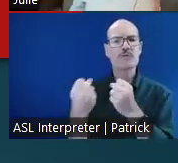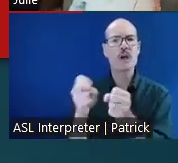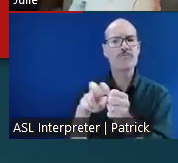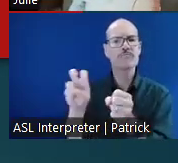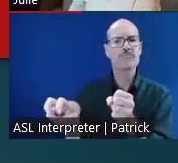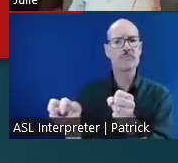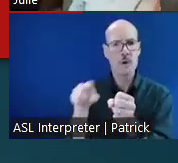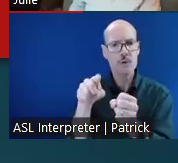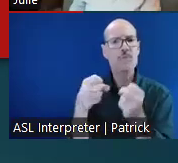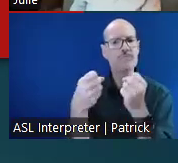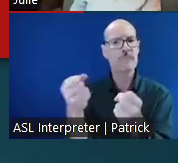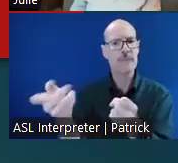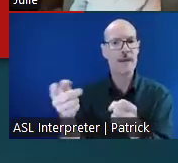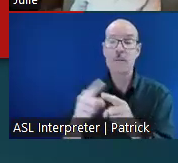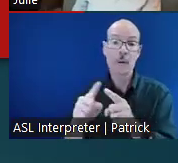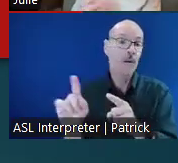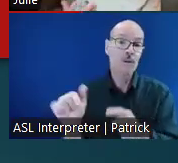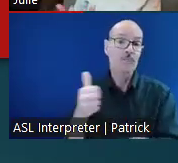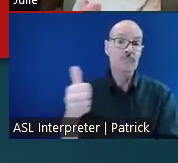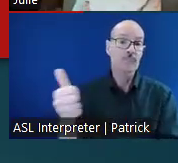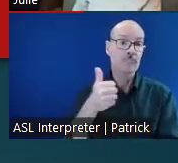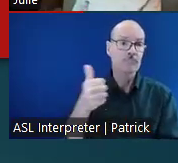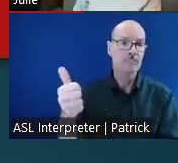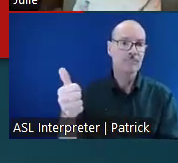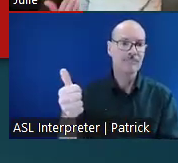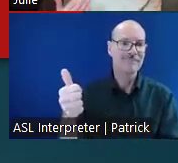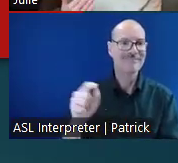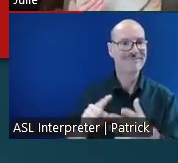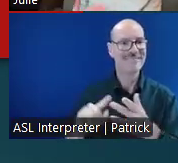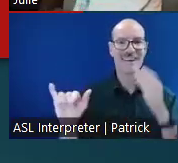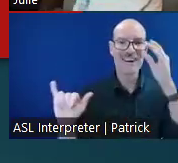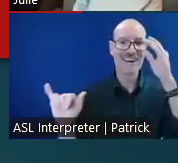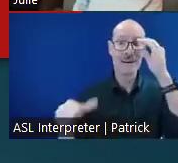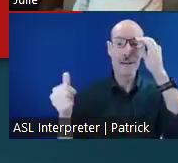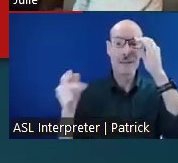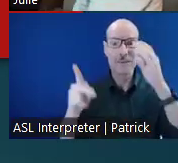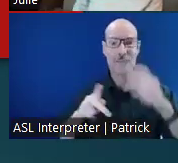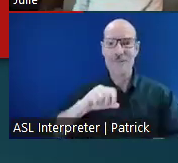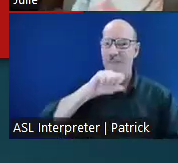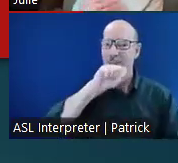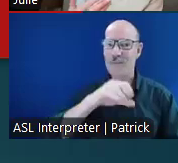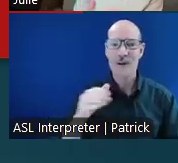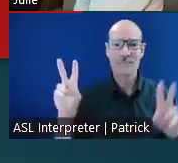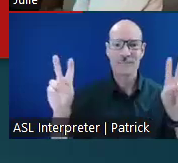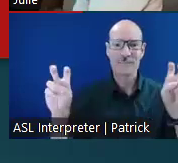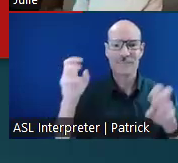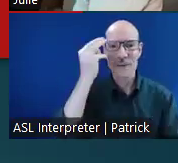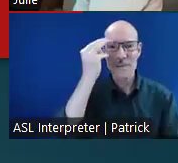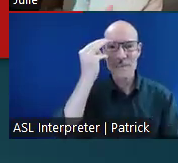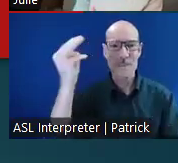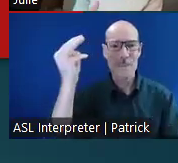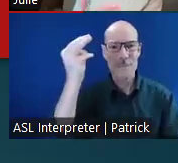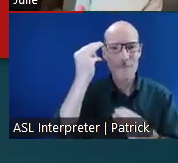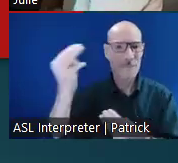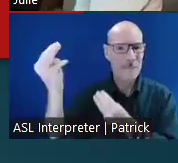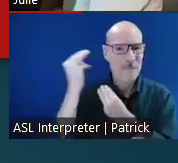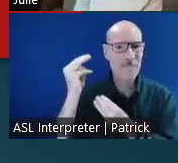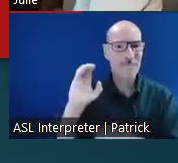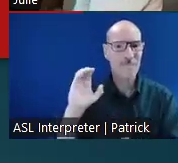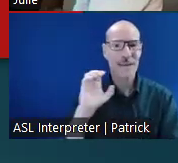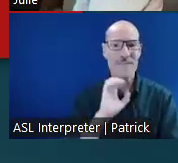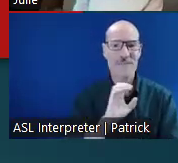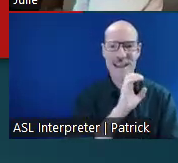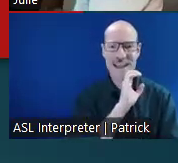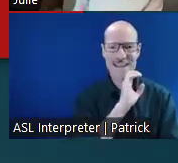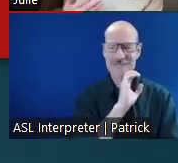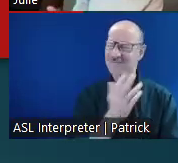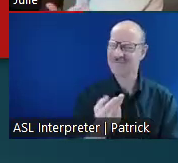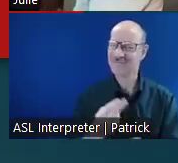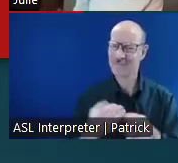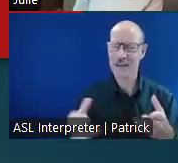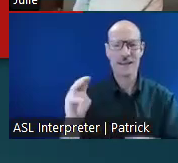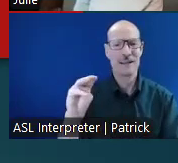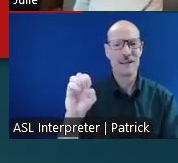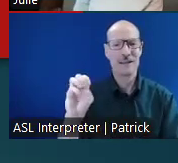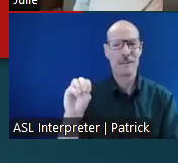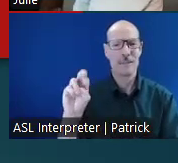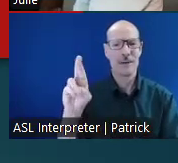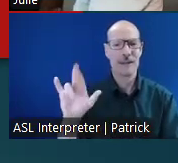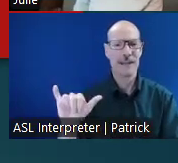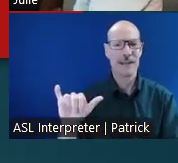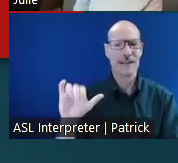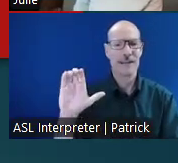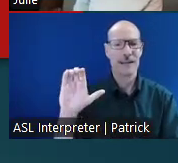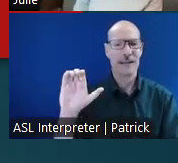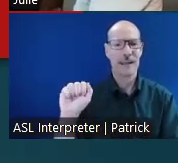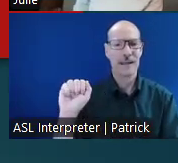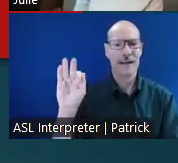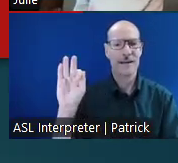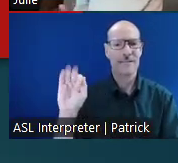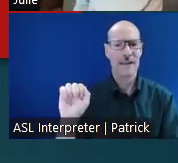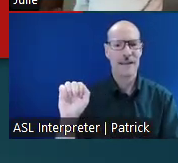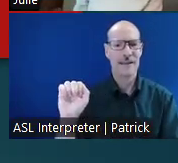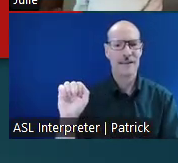Other people get a lot out of memory cafés, so if you're caring for someone with some form of dementia, it gives you an opportunity to meet other caregivers who are also caring for someone with some form of dementia.